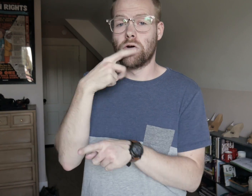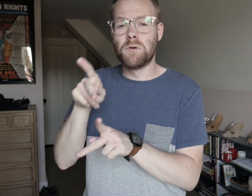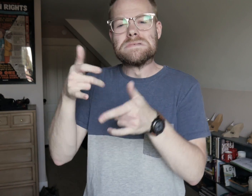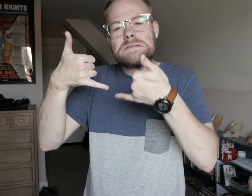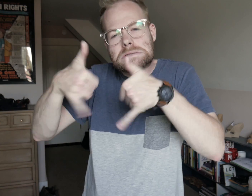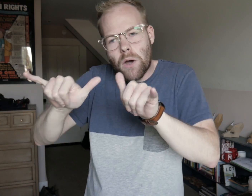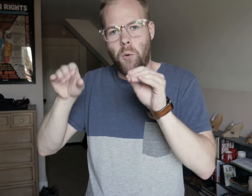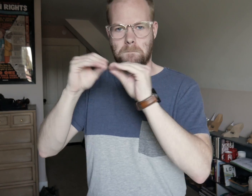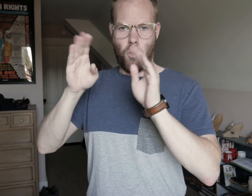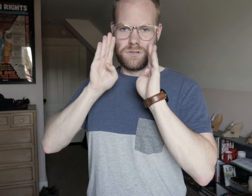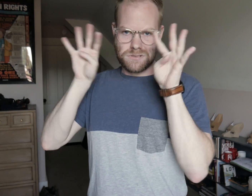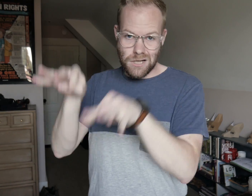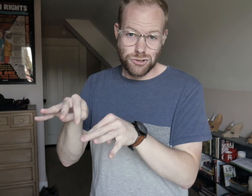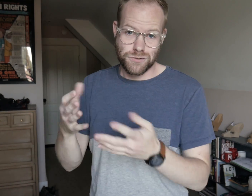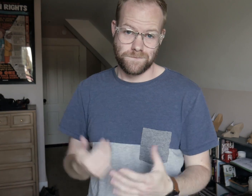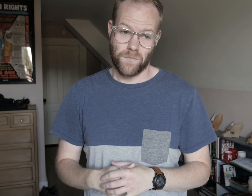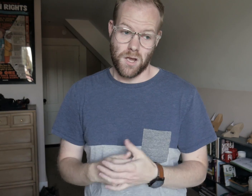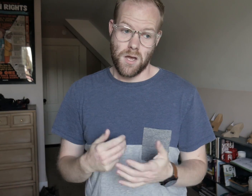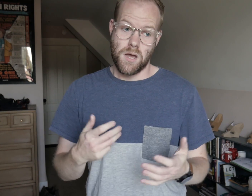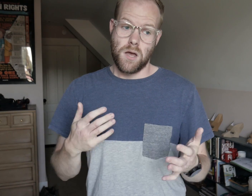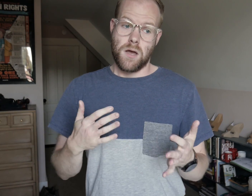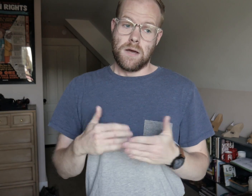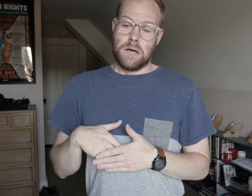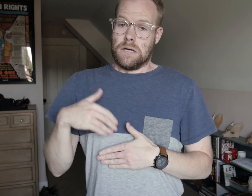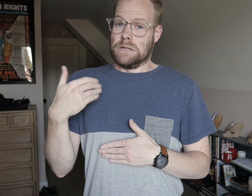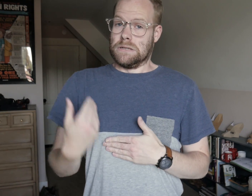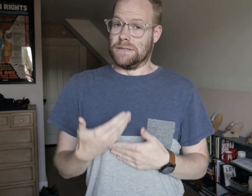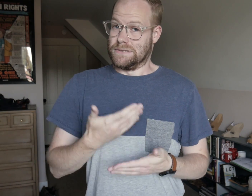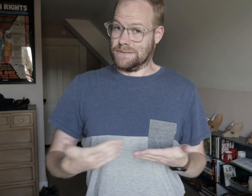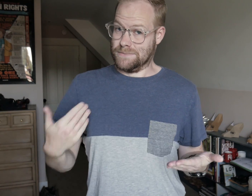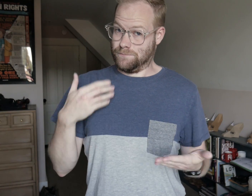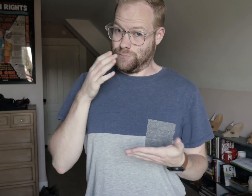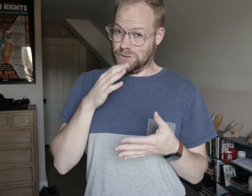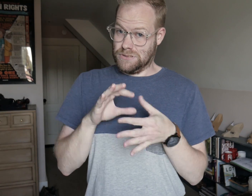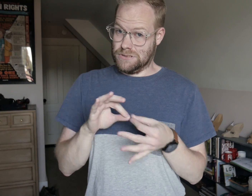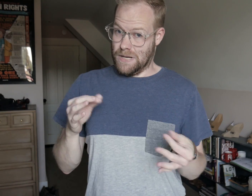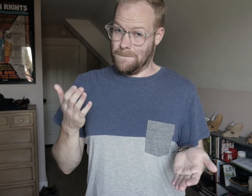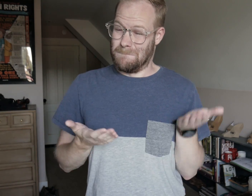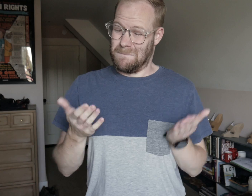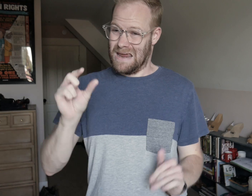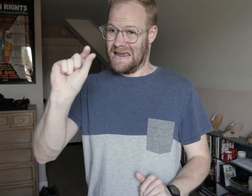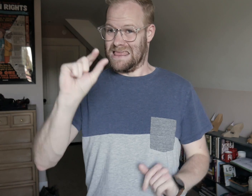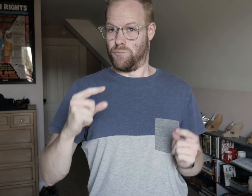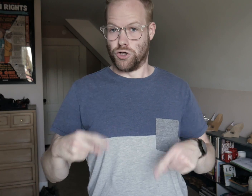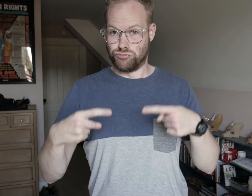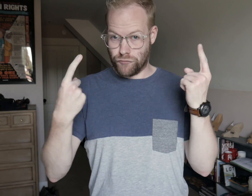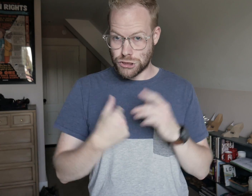the hearing people still get more attention. [pause] The next thing I’m going to say may be a bit controversial.